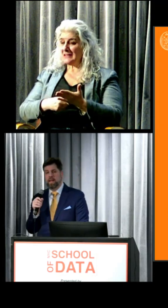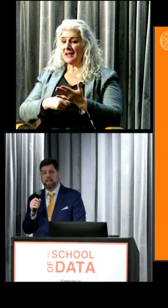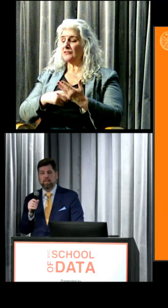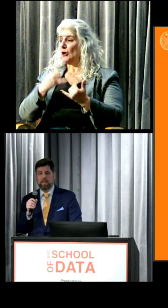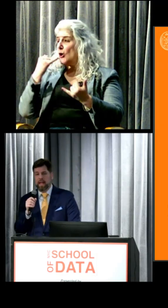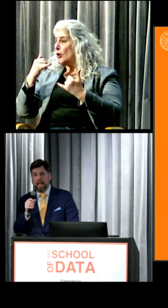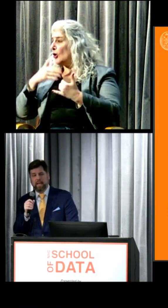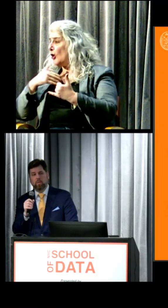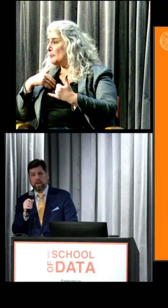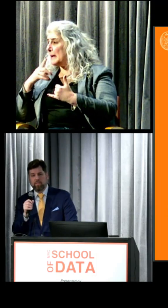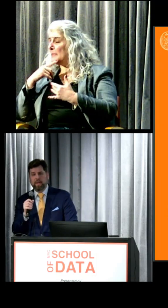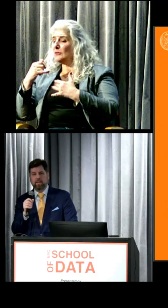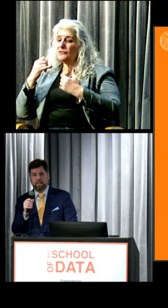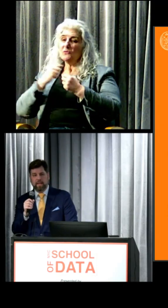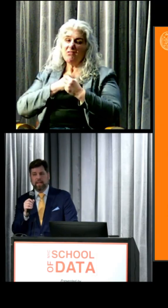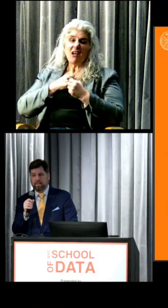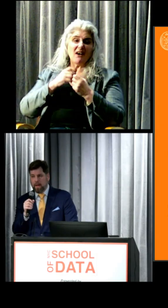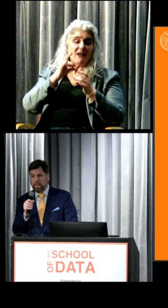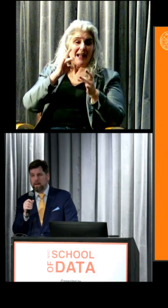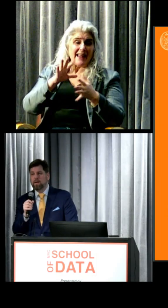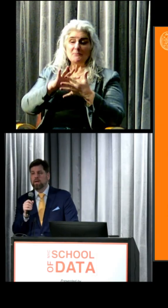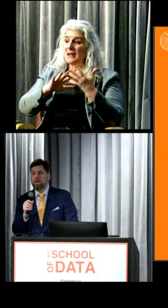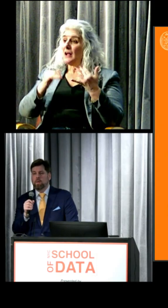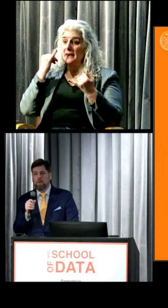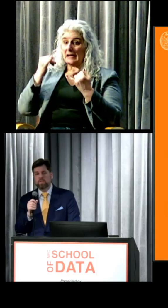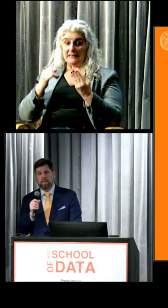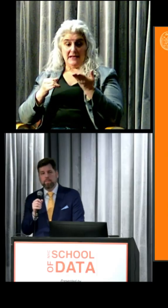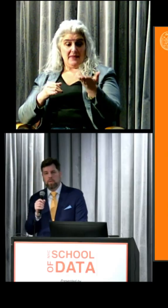So this was one of our most iterative projects that we've done.